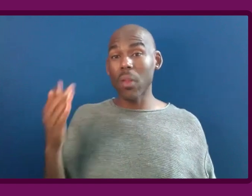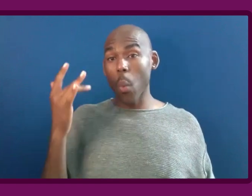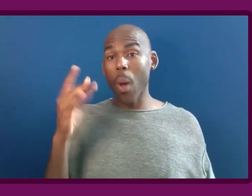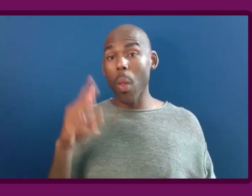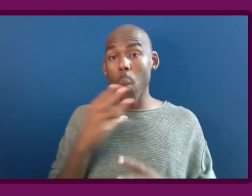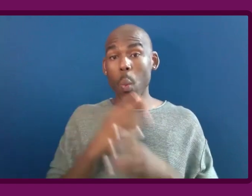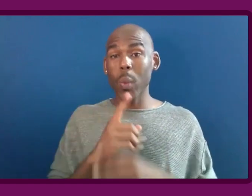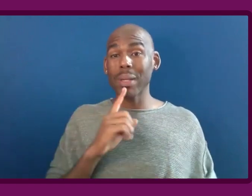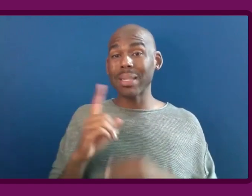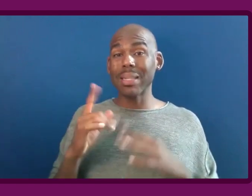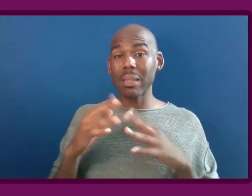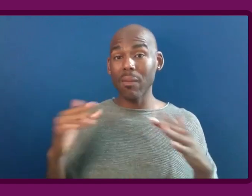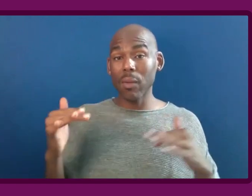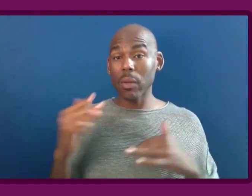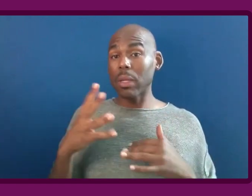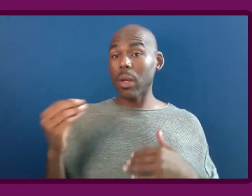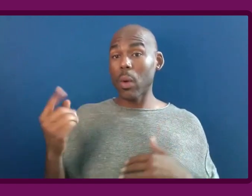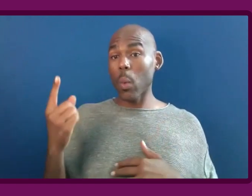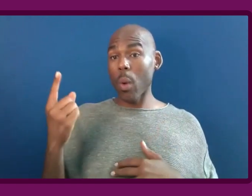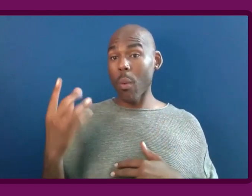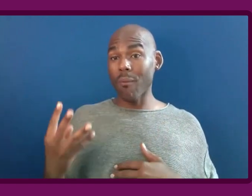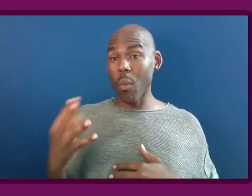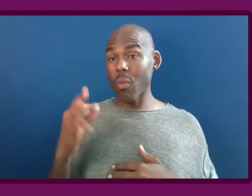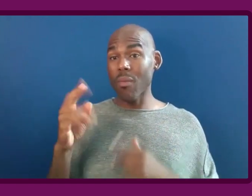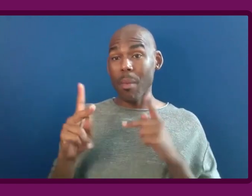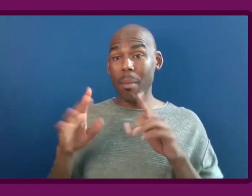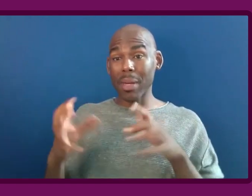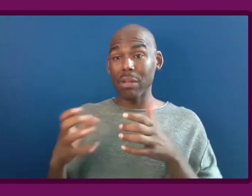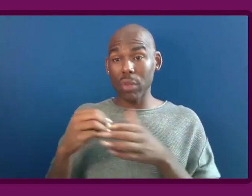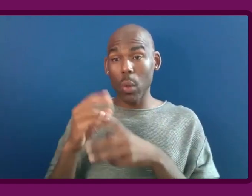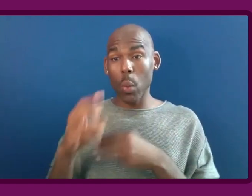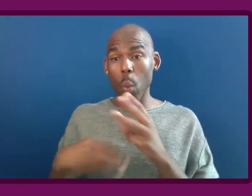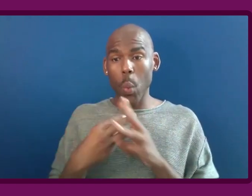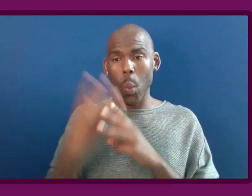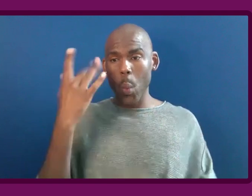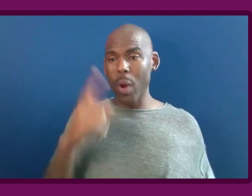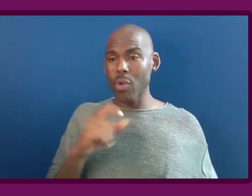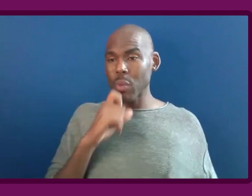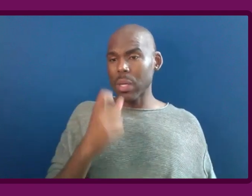stories about Black people, they will only touch Black people, they're only made for Black people.